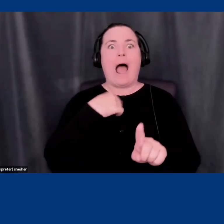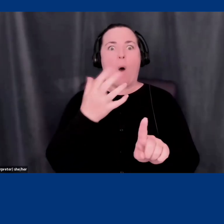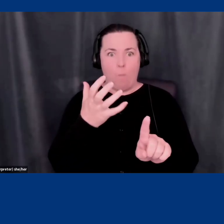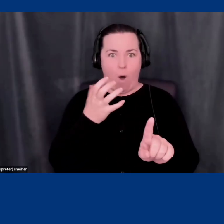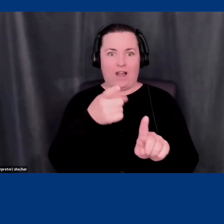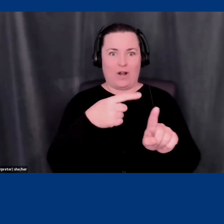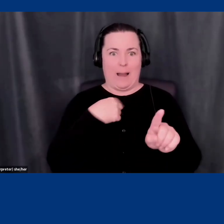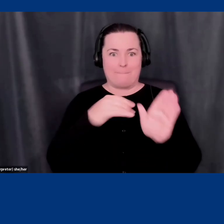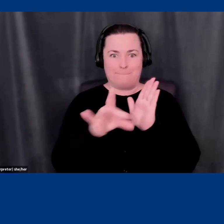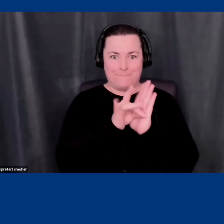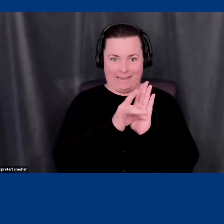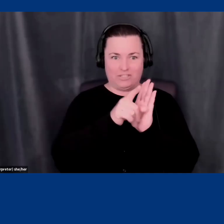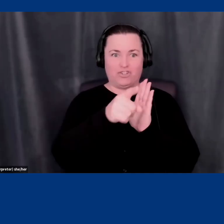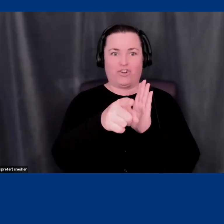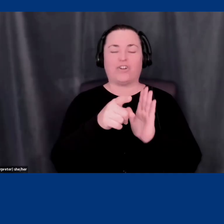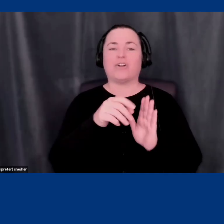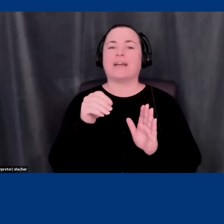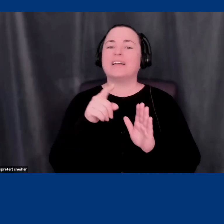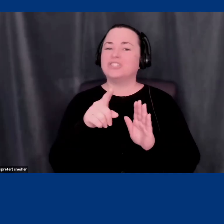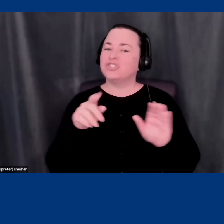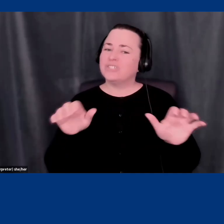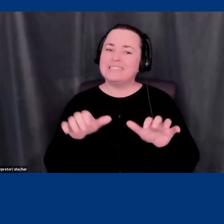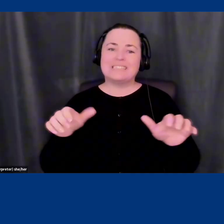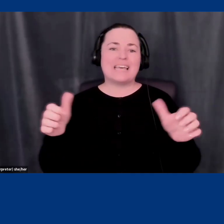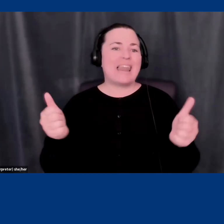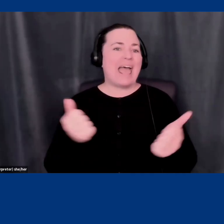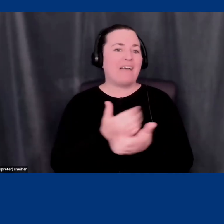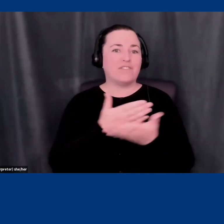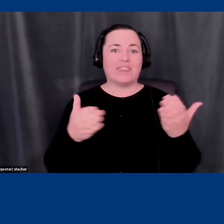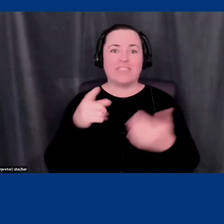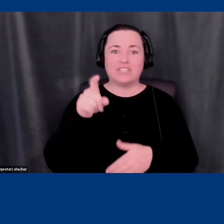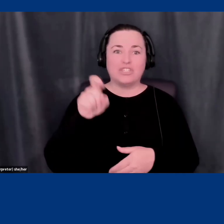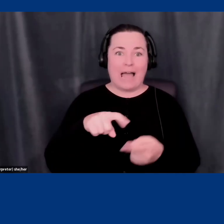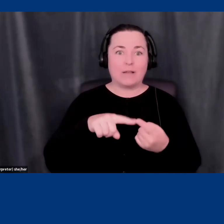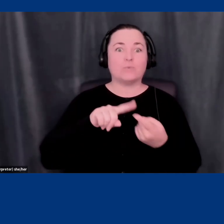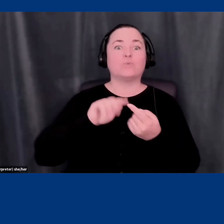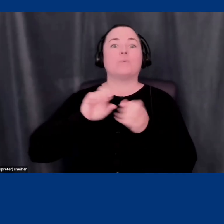All the things necessary to become my doula. So she